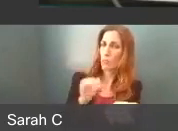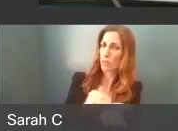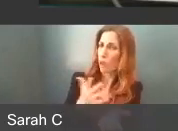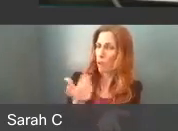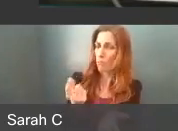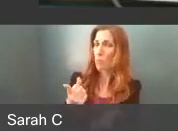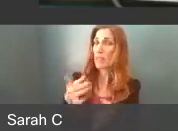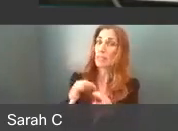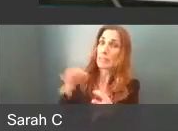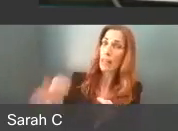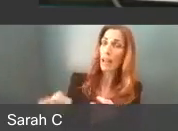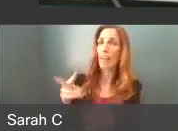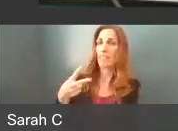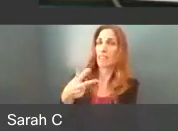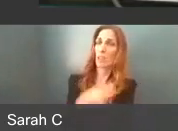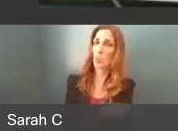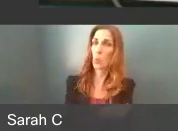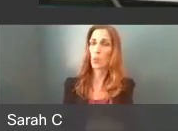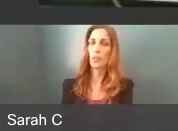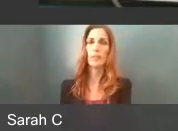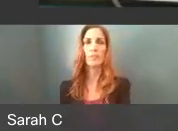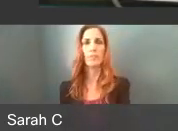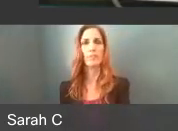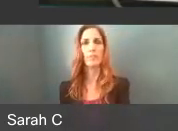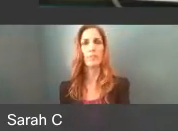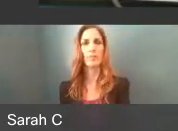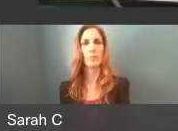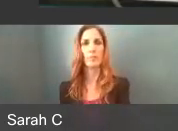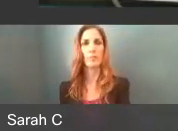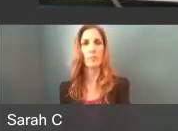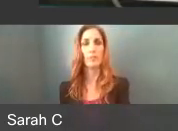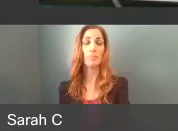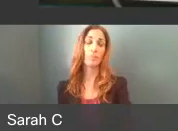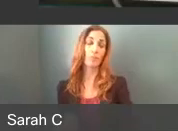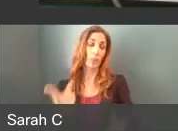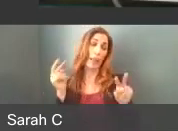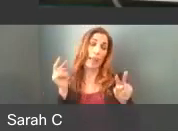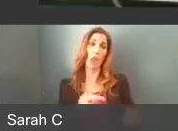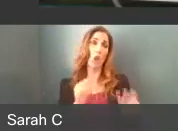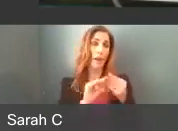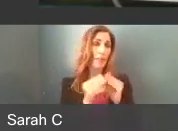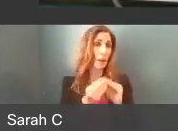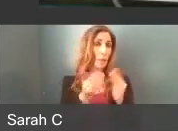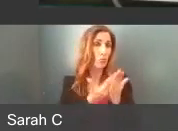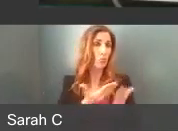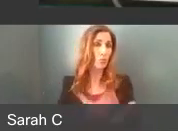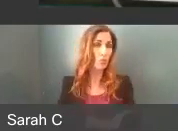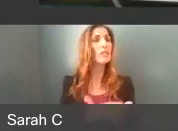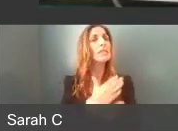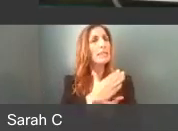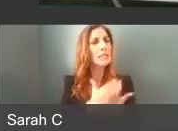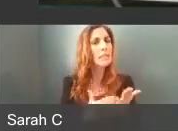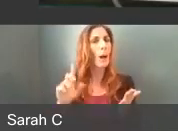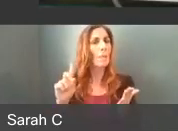[Commissioner Arkoosh] Well I always go back to the data and we do have some data on this issue because in the